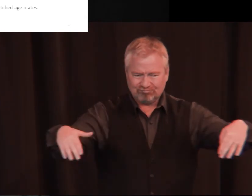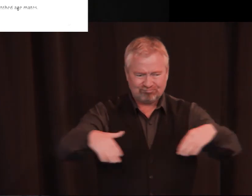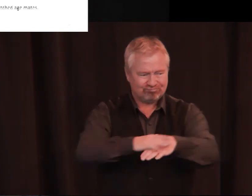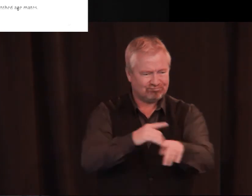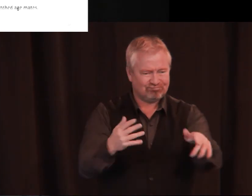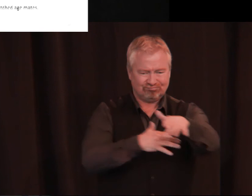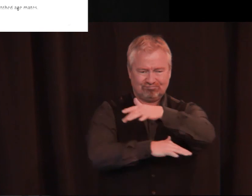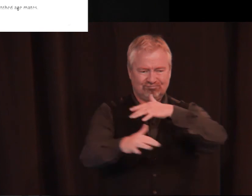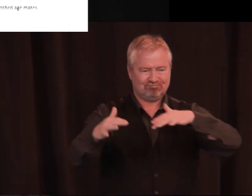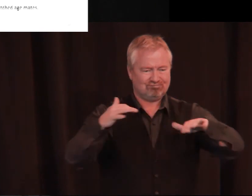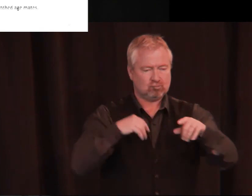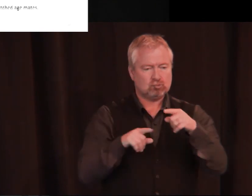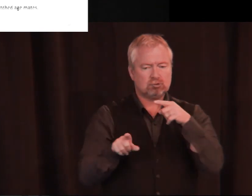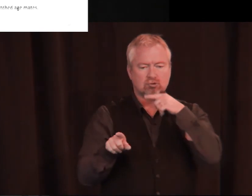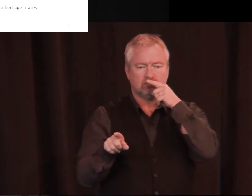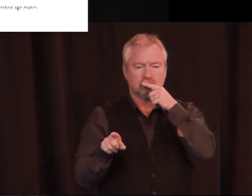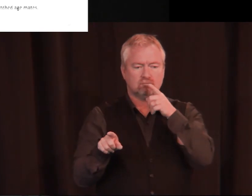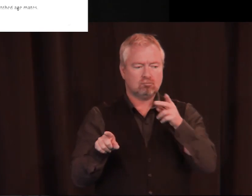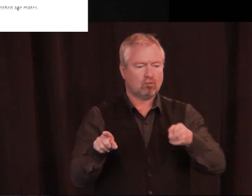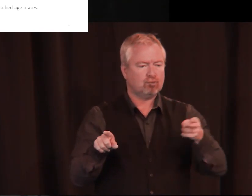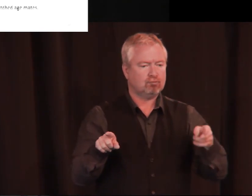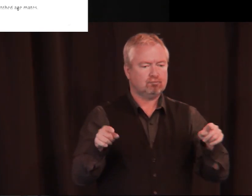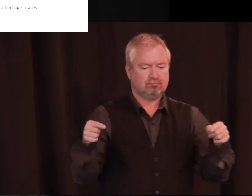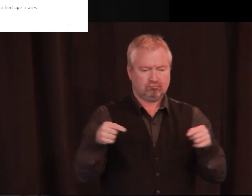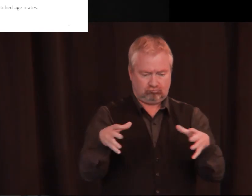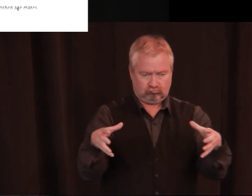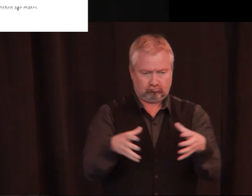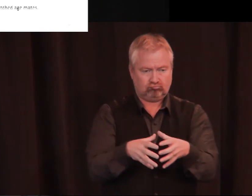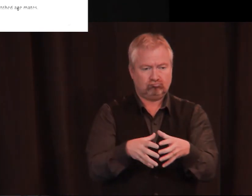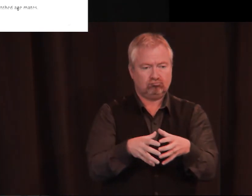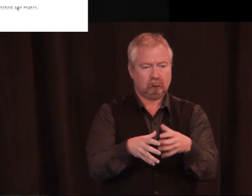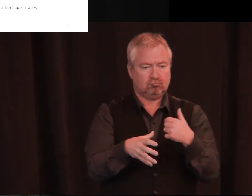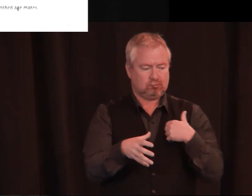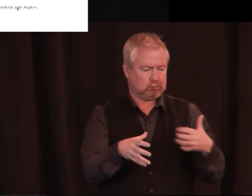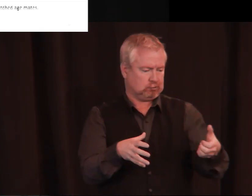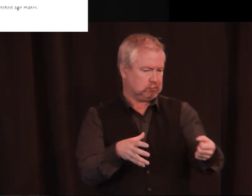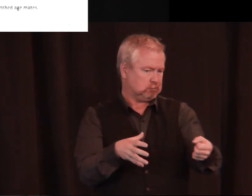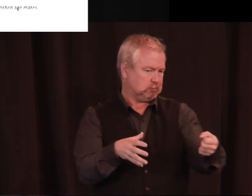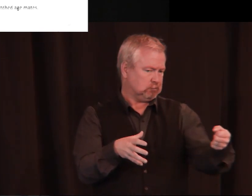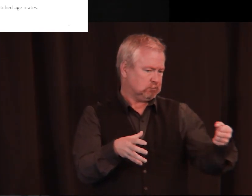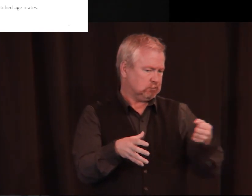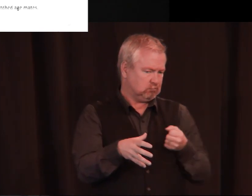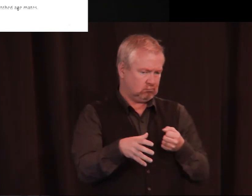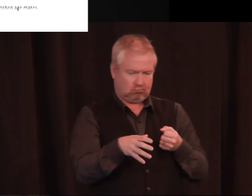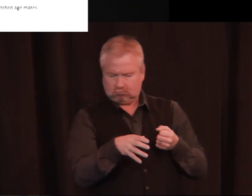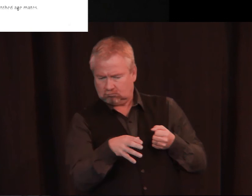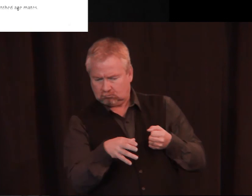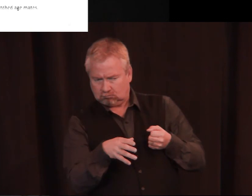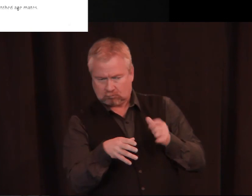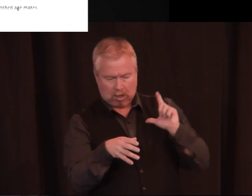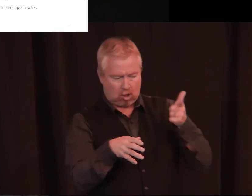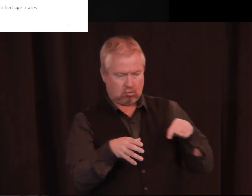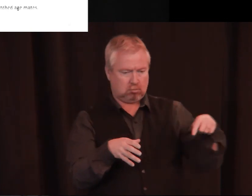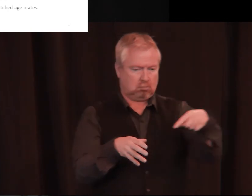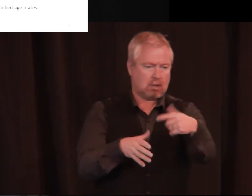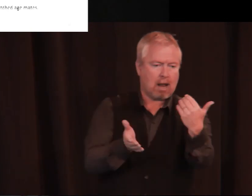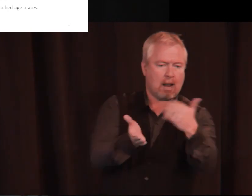we actually went out and recruited children from the same towns as the kids who are hard of hearing, when we're making that comparison,